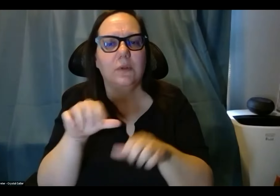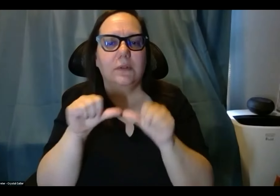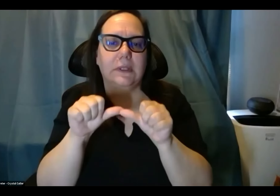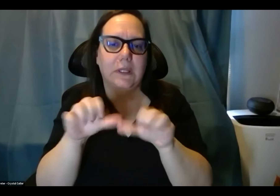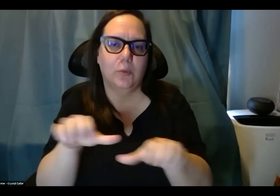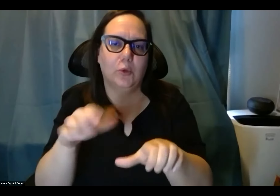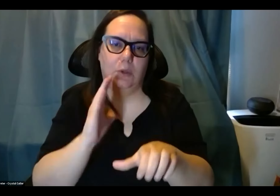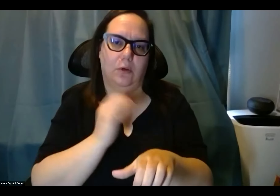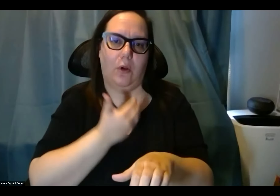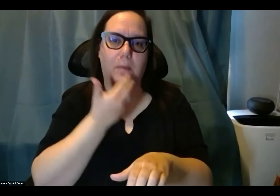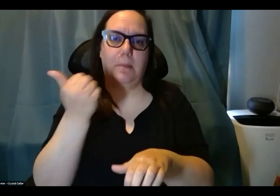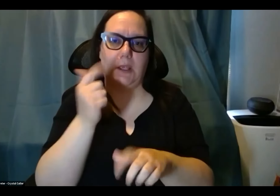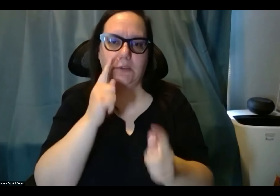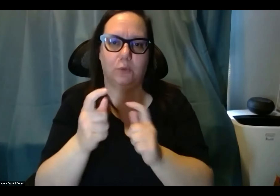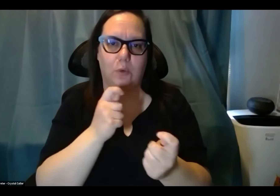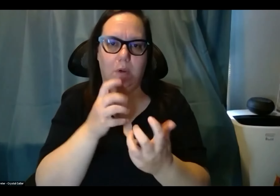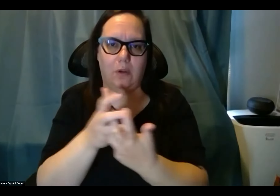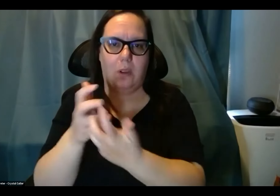accommodate people. If they live along oh that is who don't live along the Wasatch front